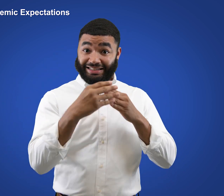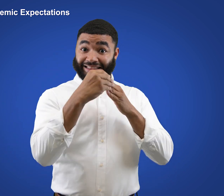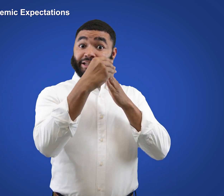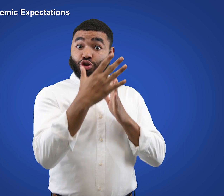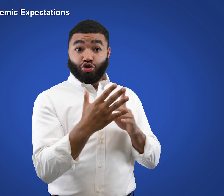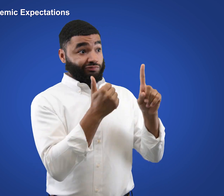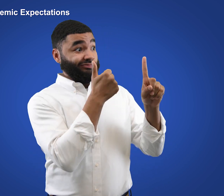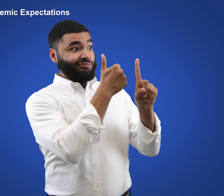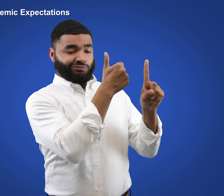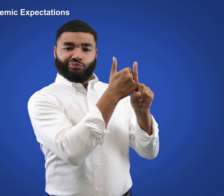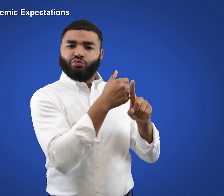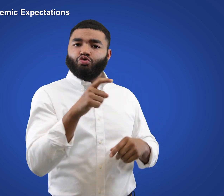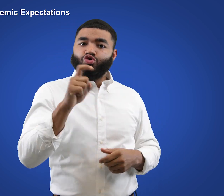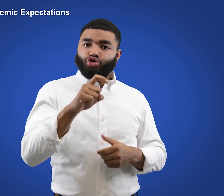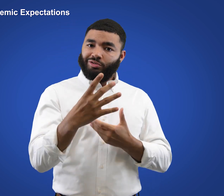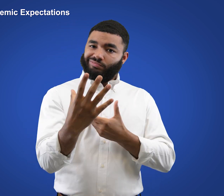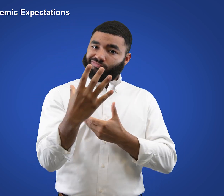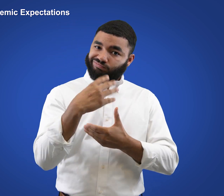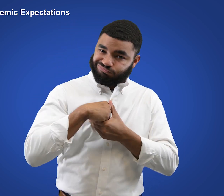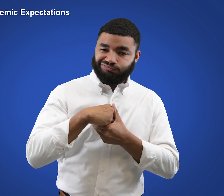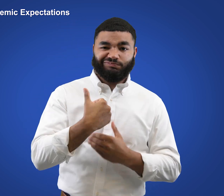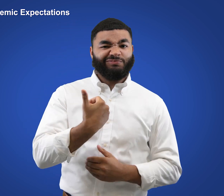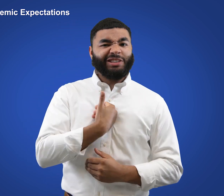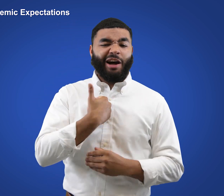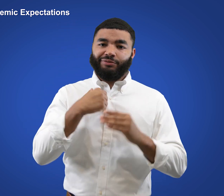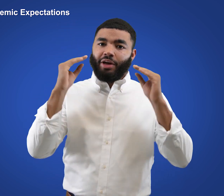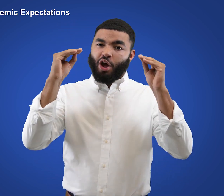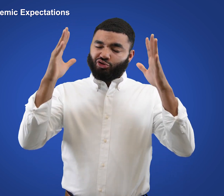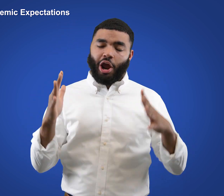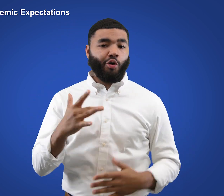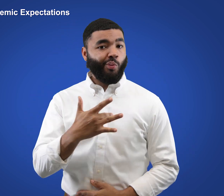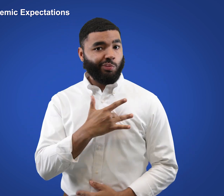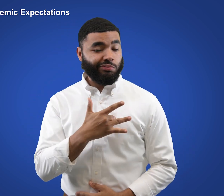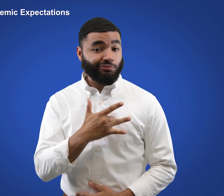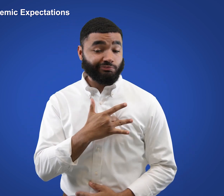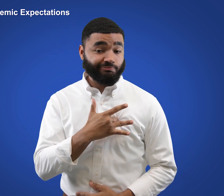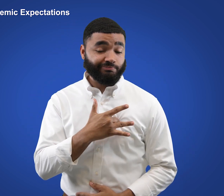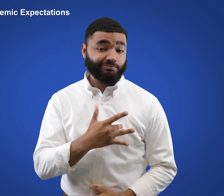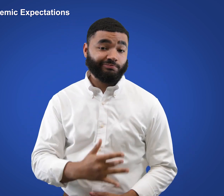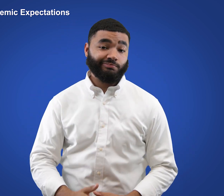Educator at heart.